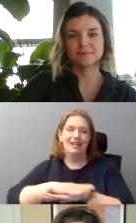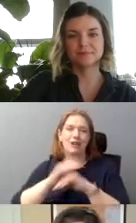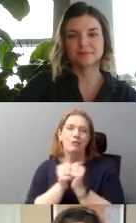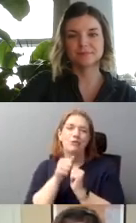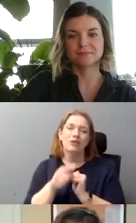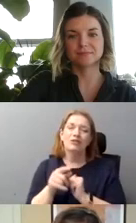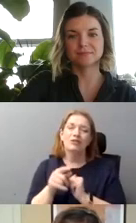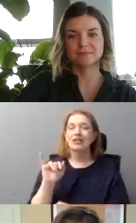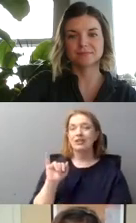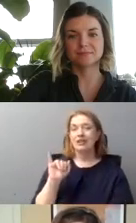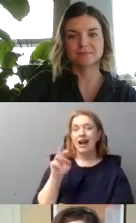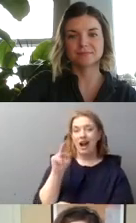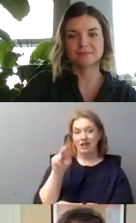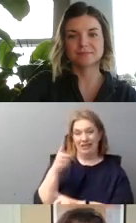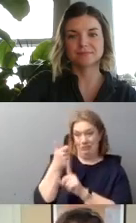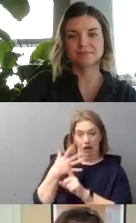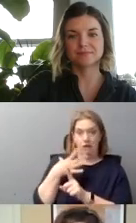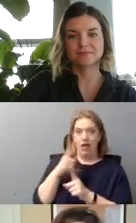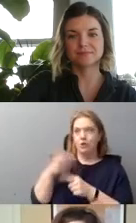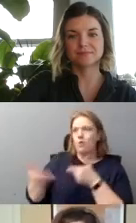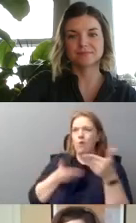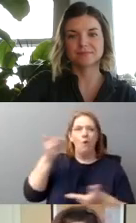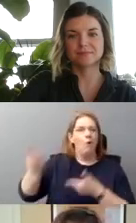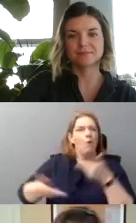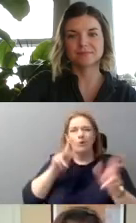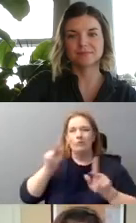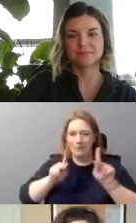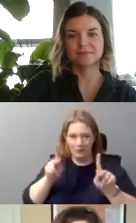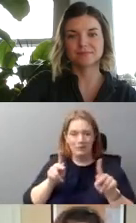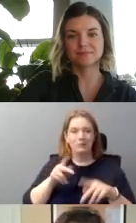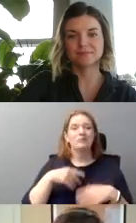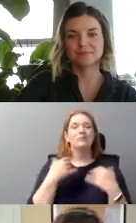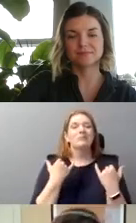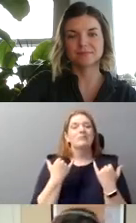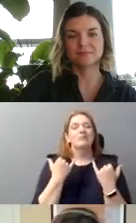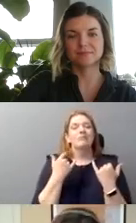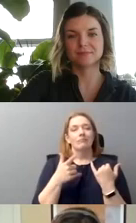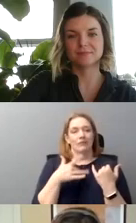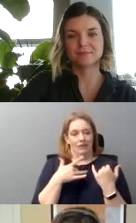create an atmosphere such that you are welcomed by one of Ireland's own close friends,